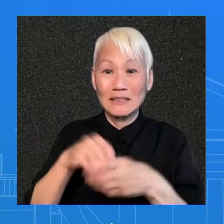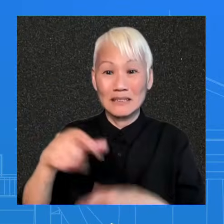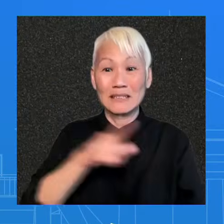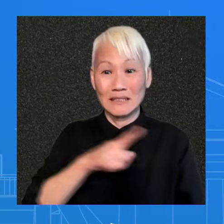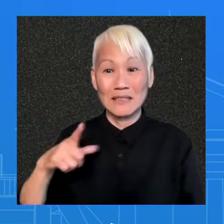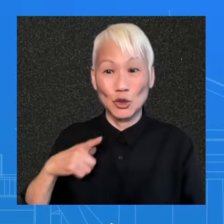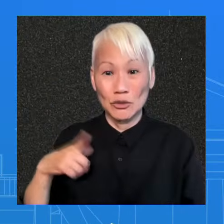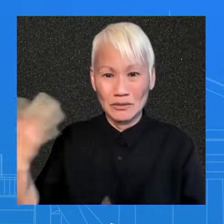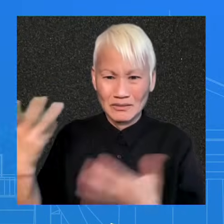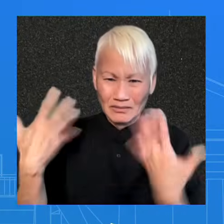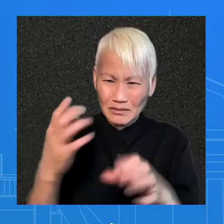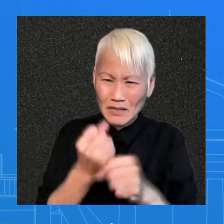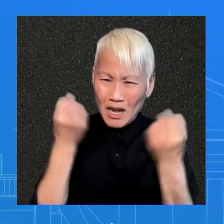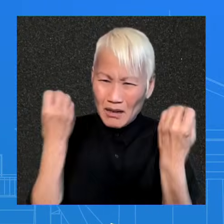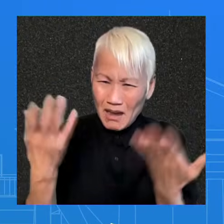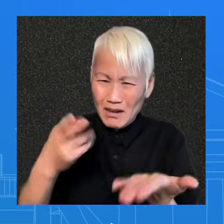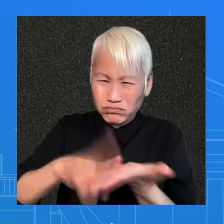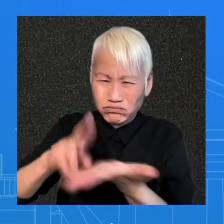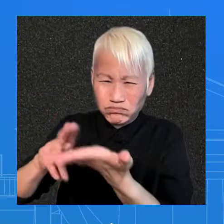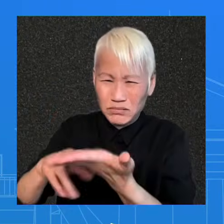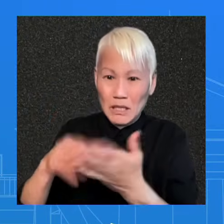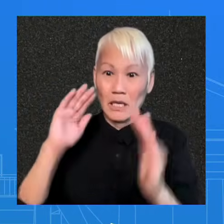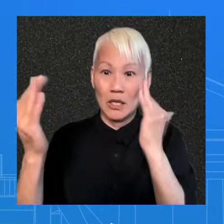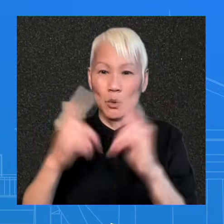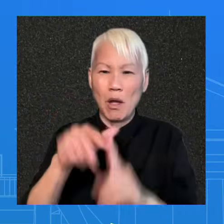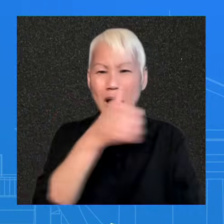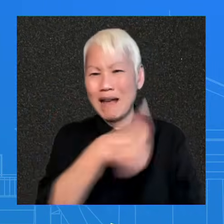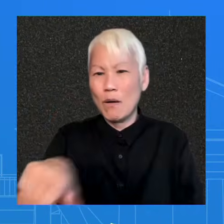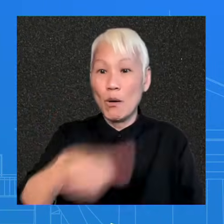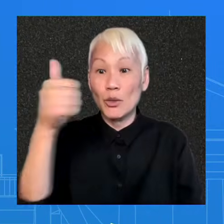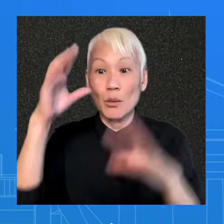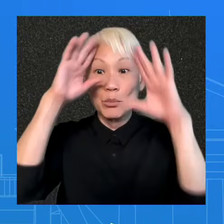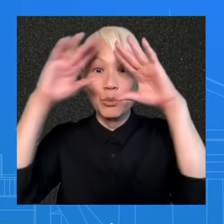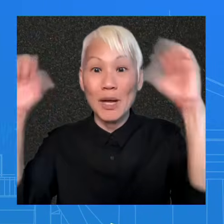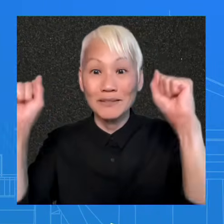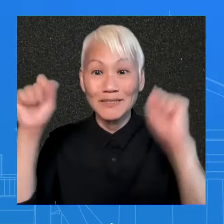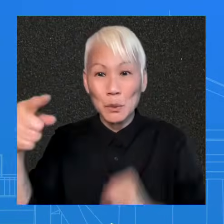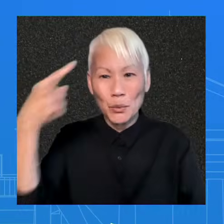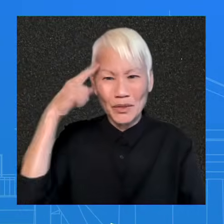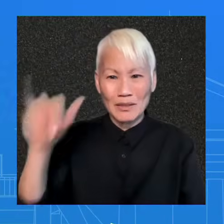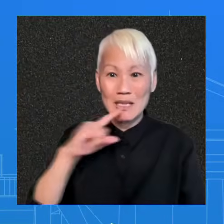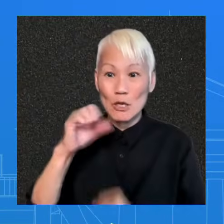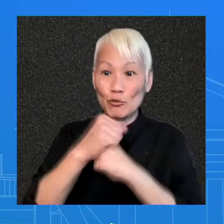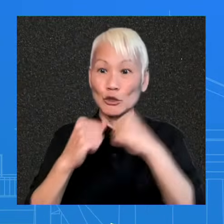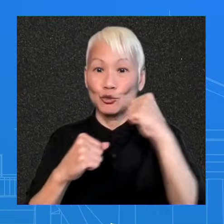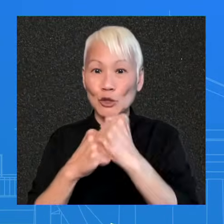when you think about the infrastructure legislation. When you think about the last President, it was a joke. We were talking about Infrastructure